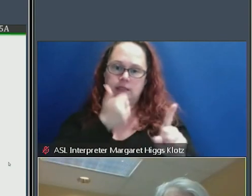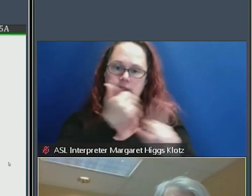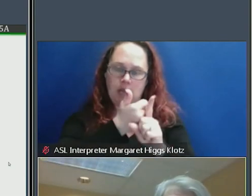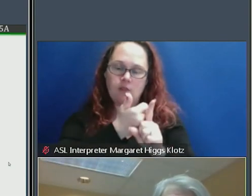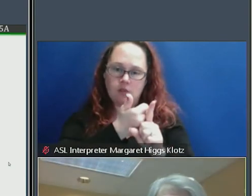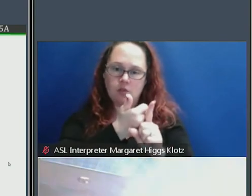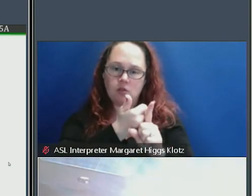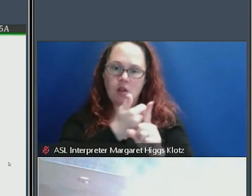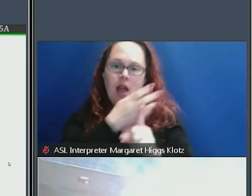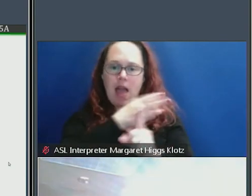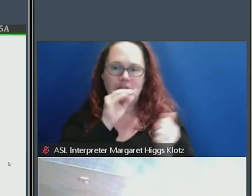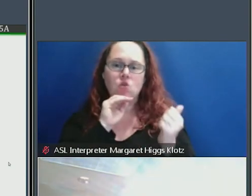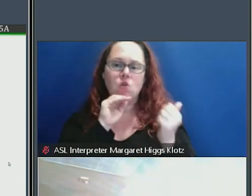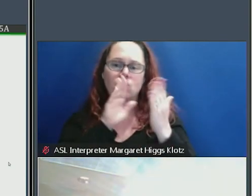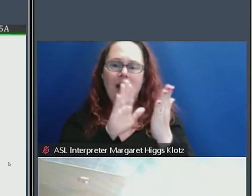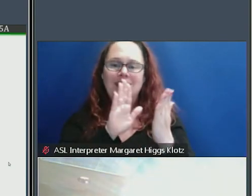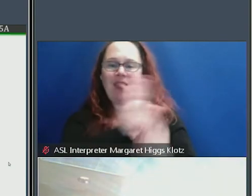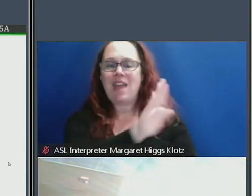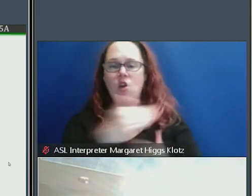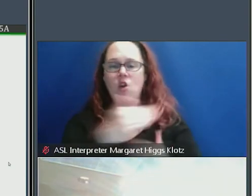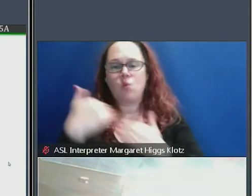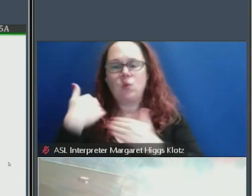what they supposed to do. And paragraph 27.